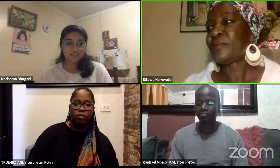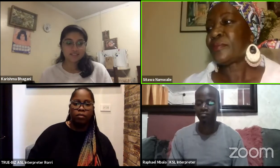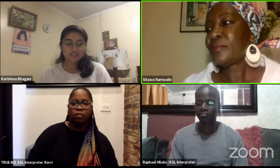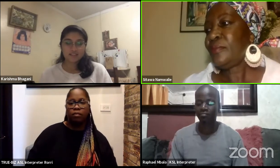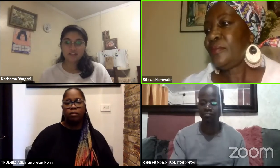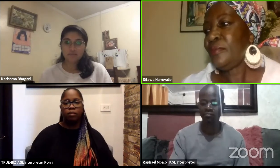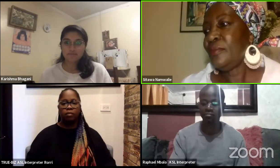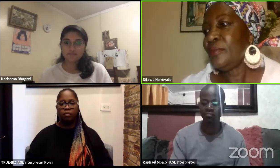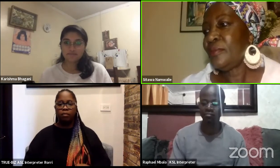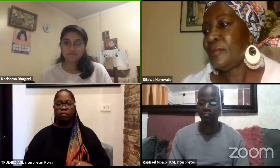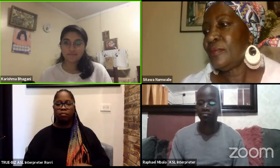Take your time.